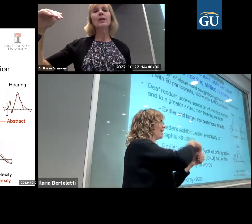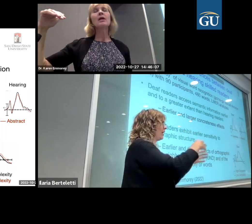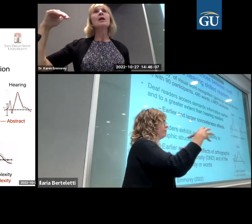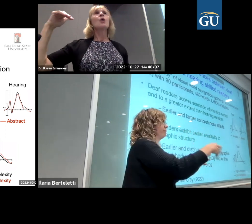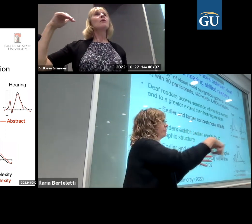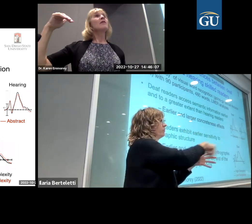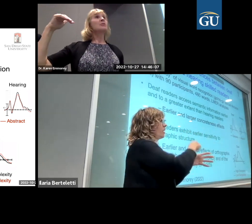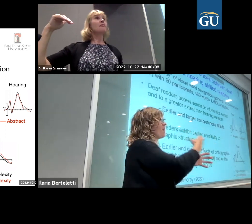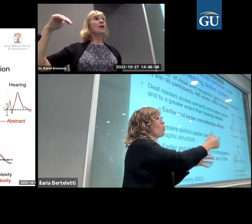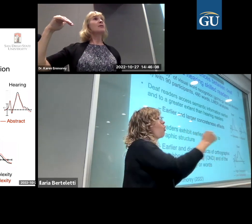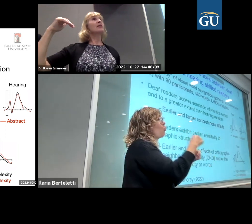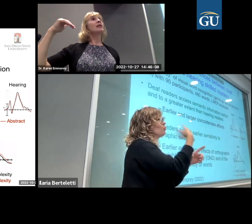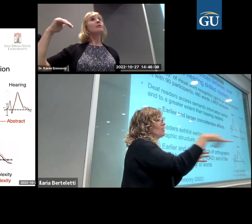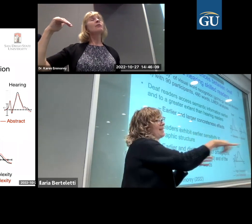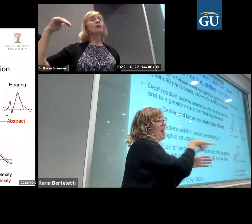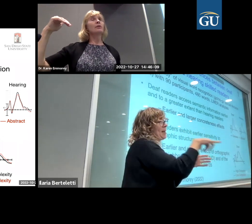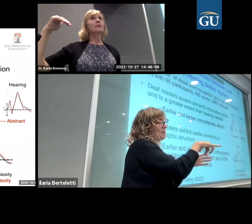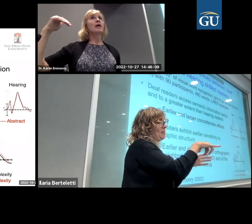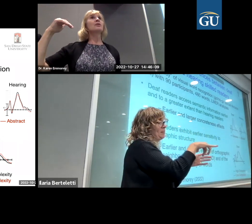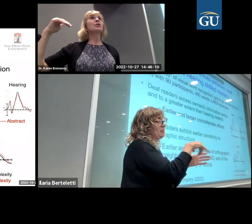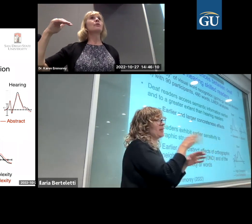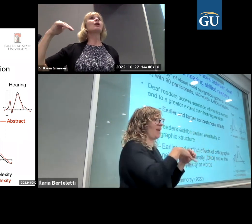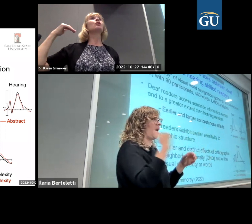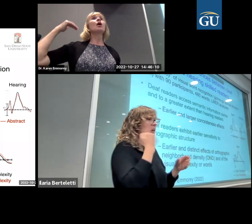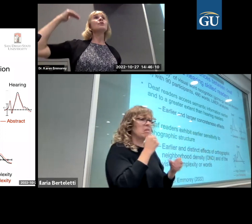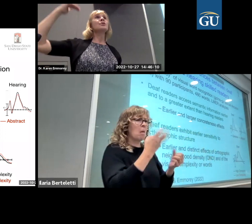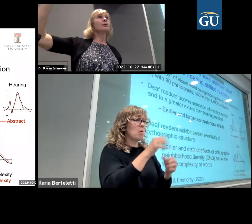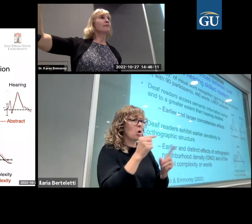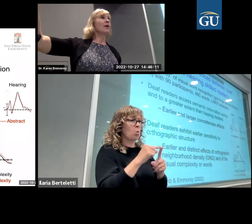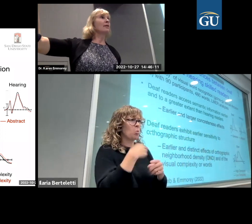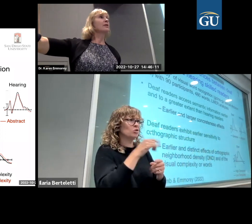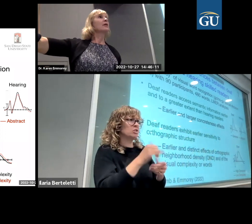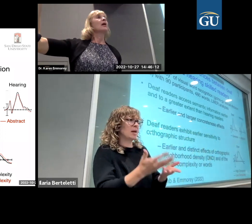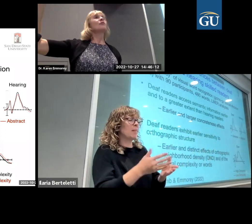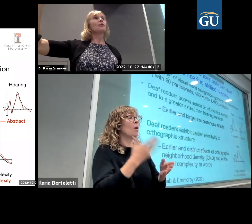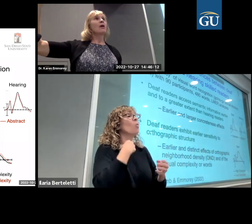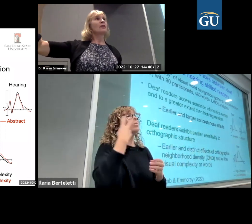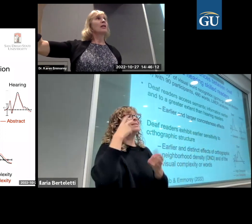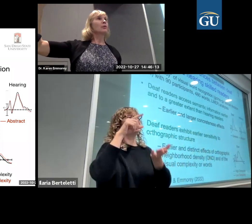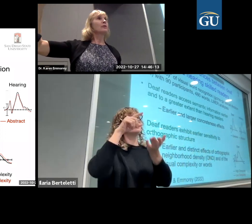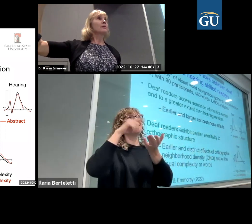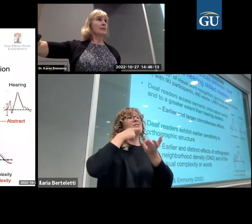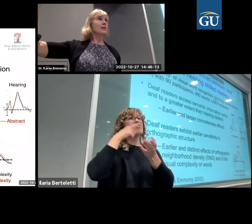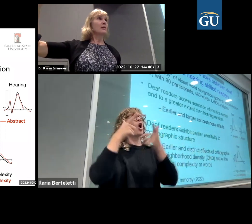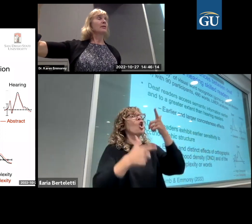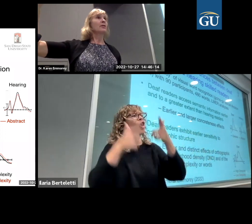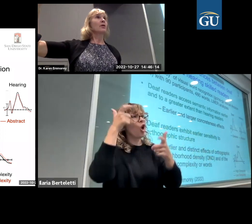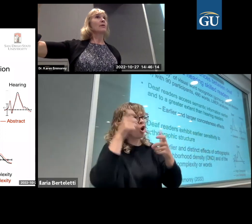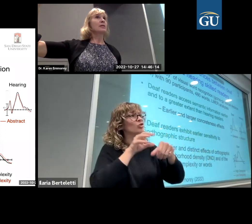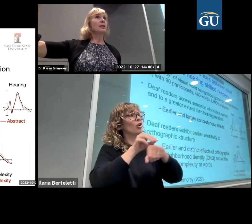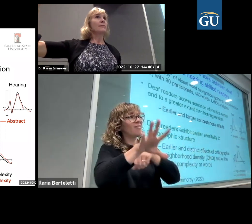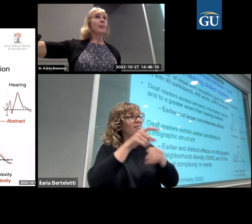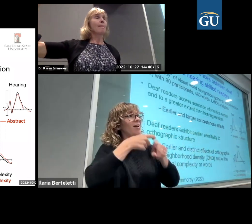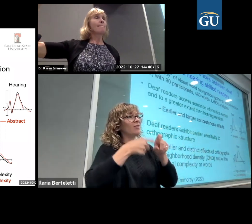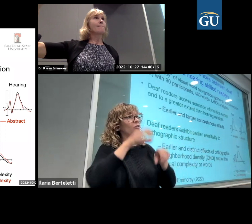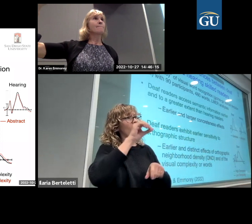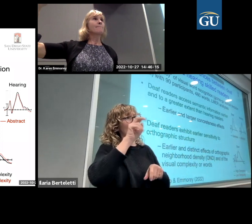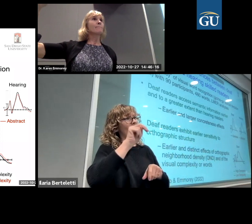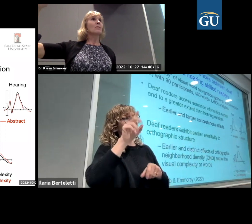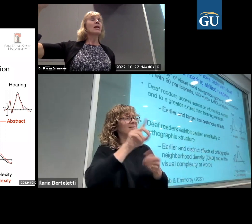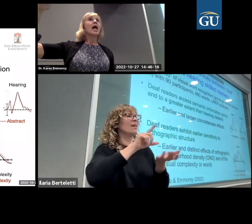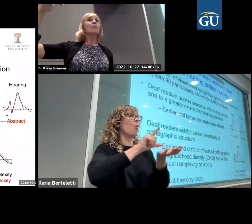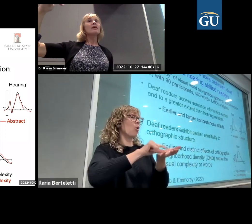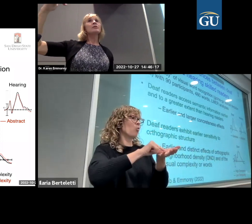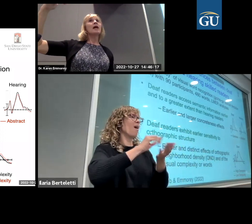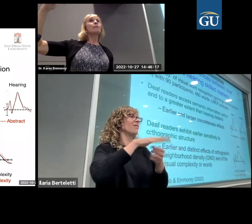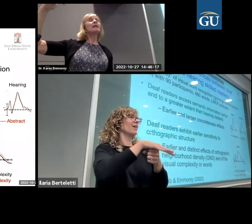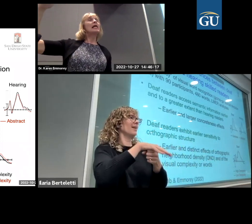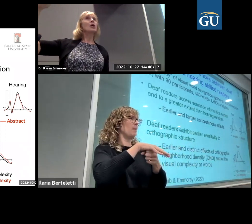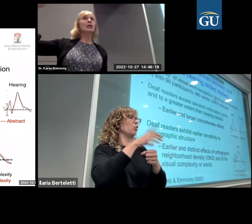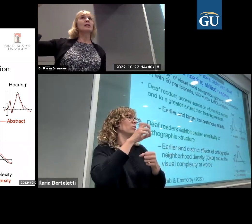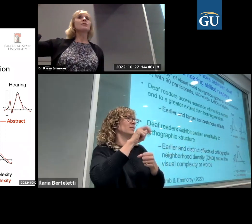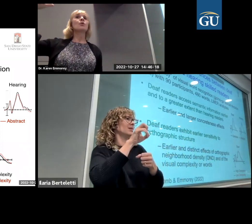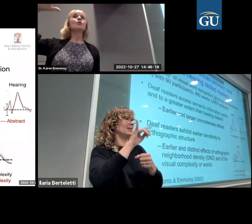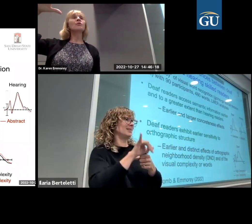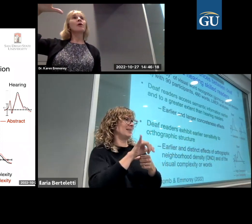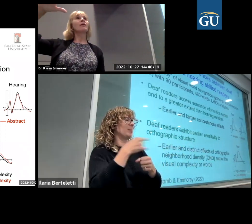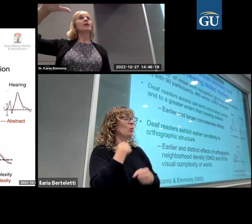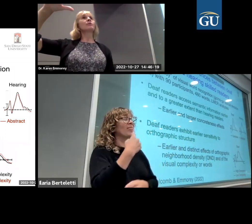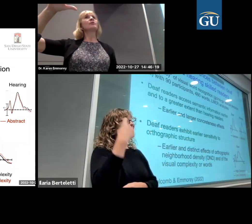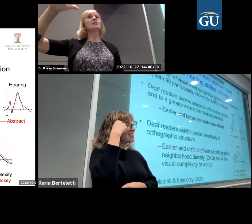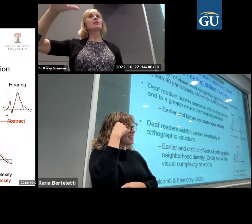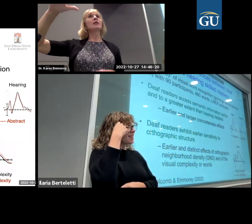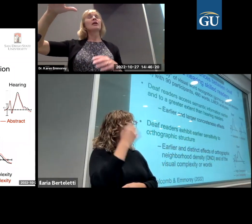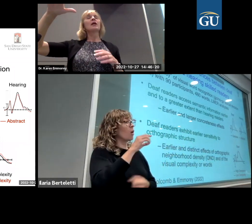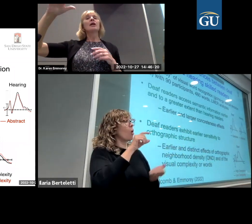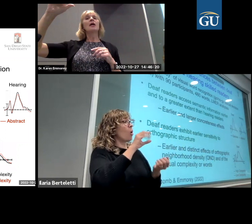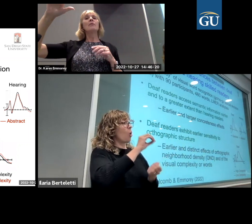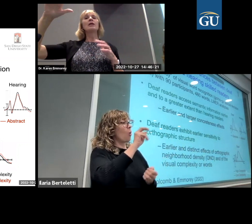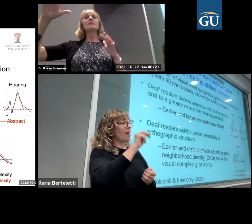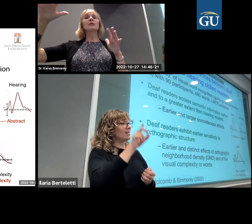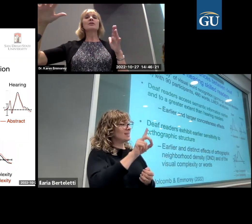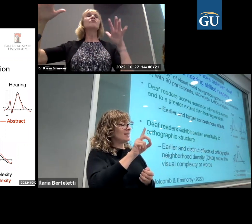and we think what's happening there is orthographic neighborhood. Density. Um is is confounded in English with phonological neighborhood density, so the words that tend to um look alike, or the graphically also tend to sound like biologically.